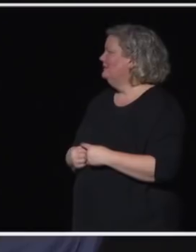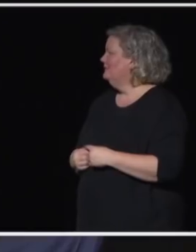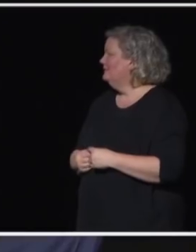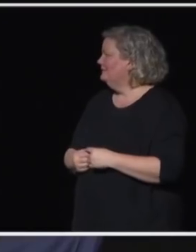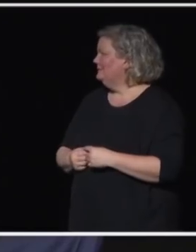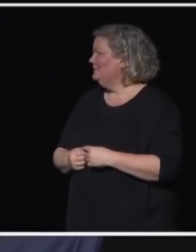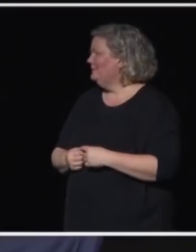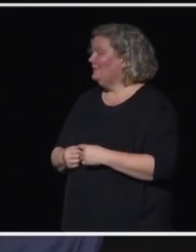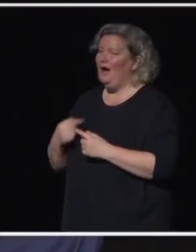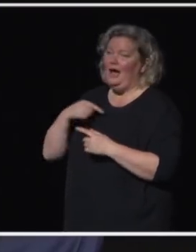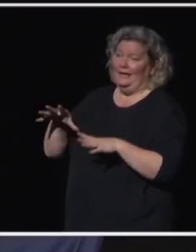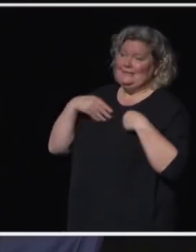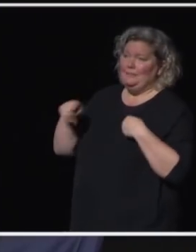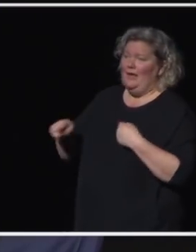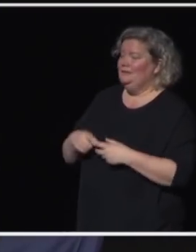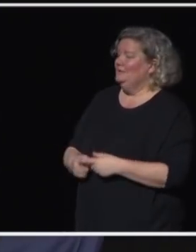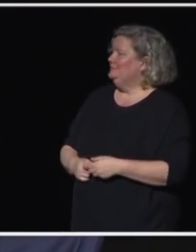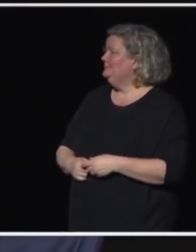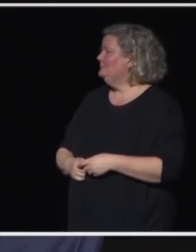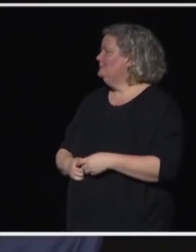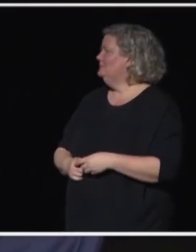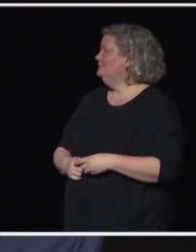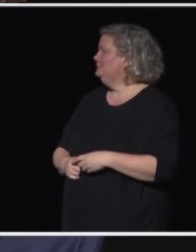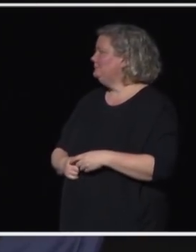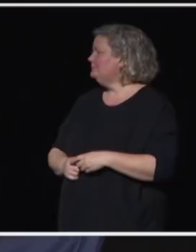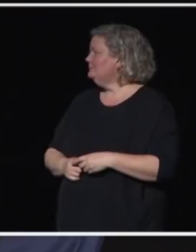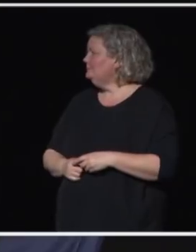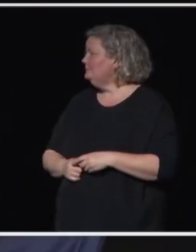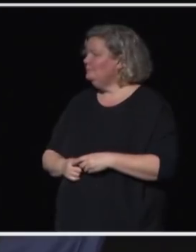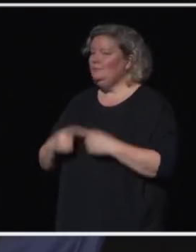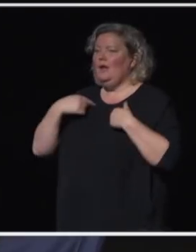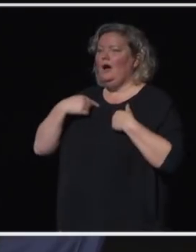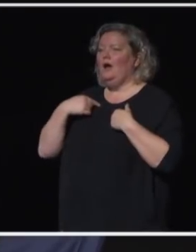I would take that. But you know, I went to this, you know, wonderful, you know,